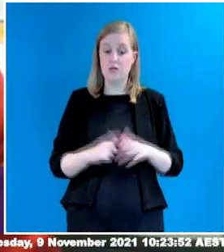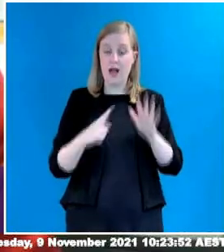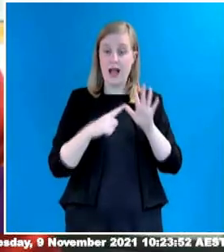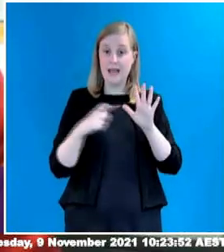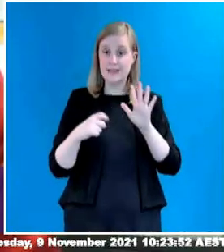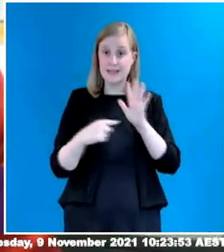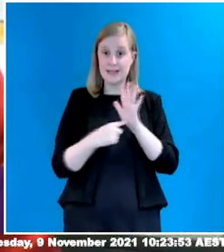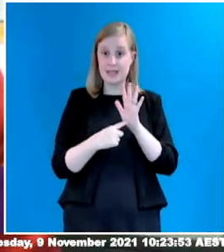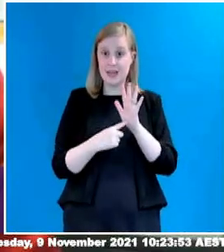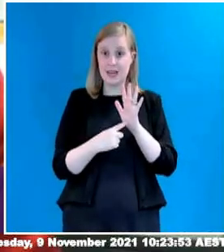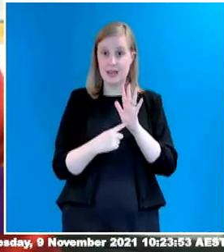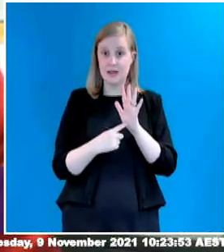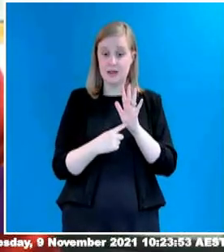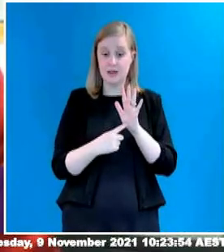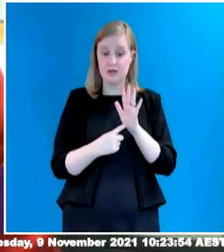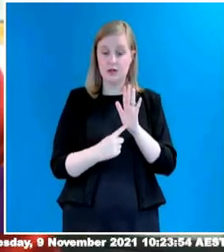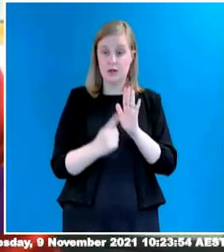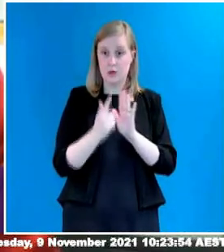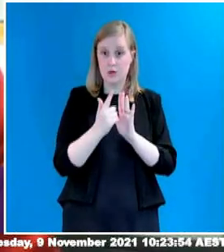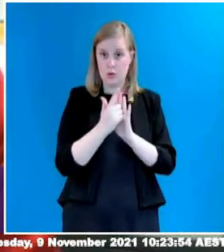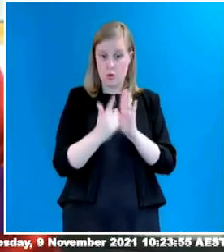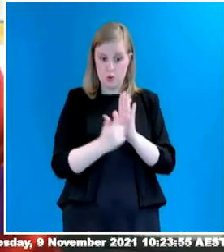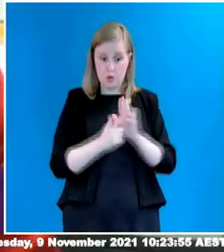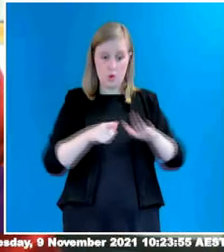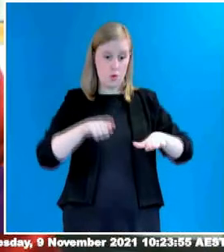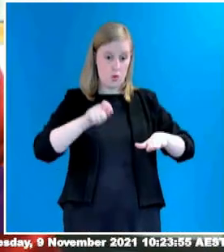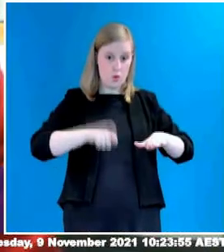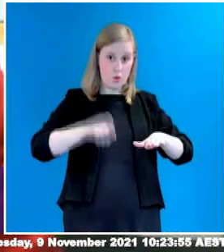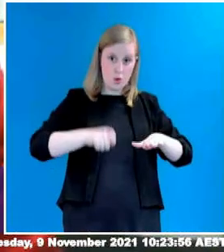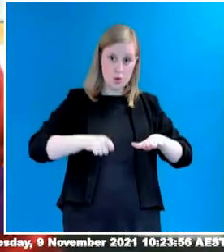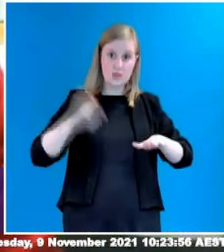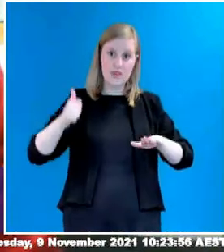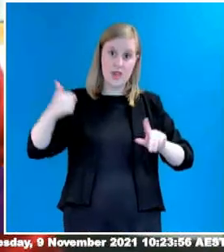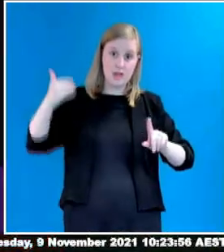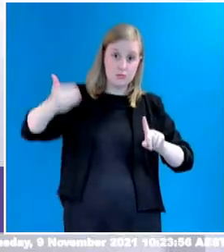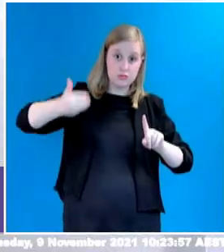assists in your work in interpreting human rights for the ACT?